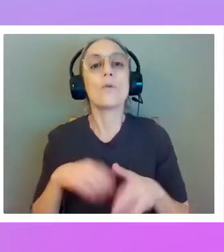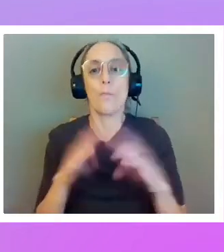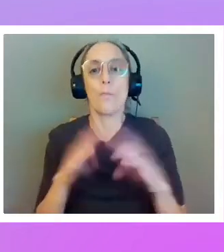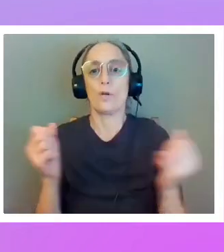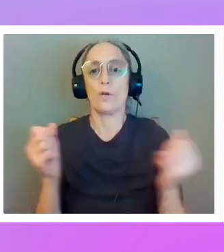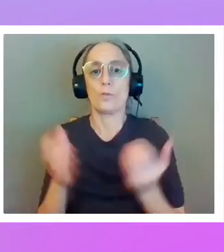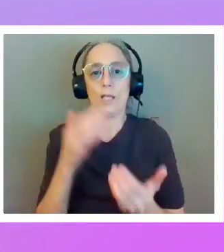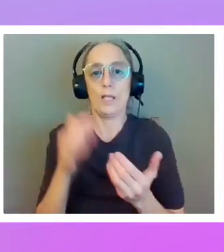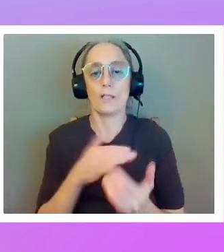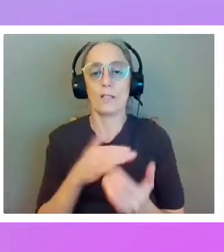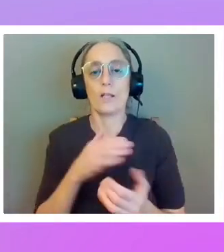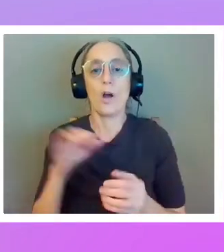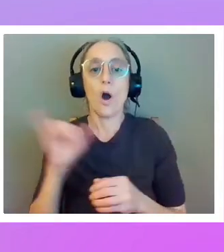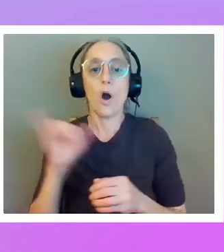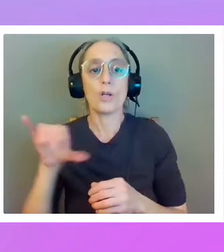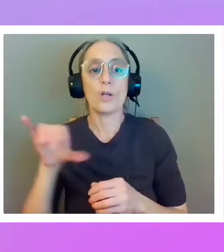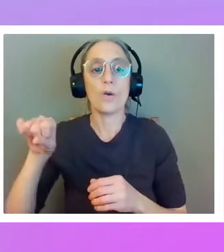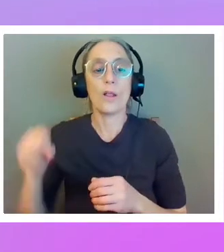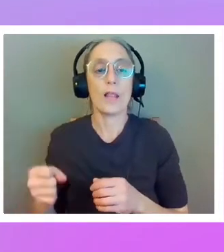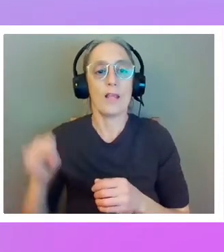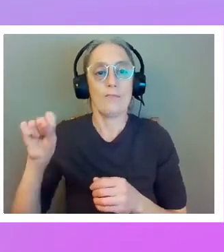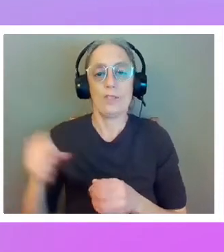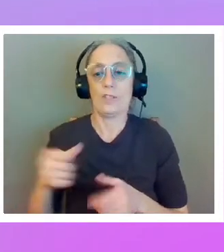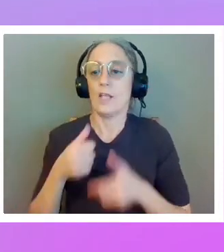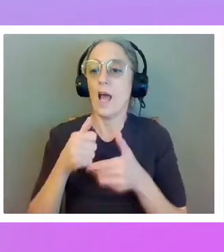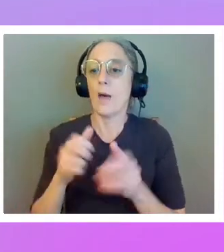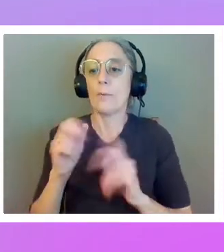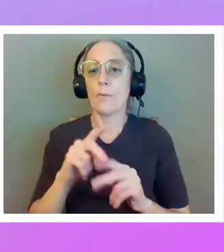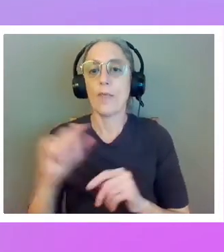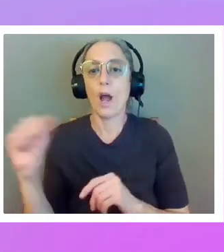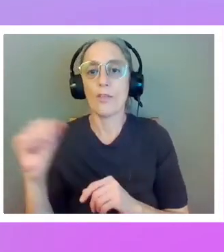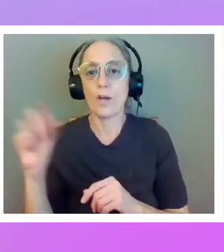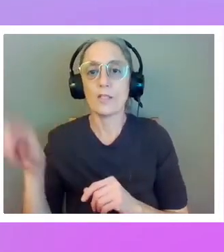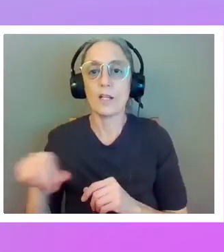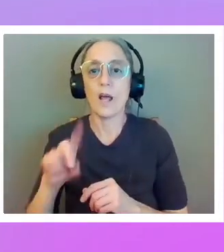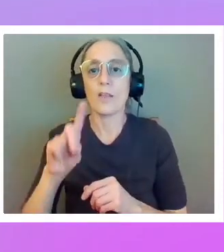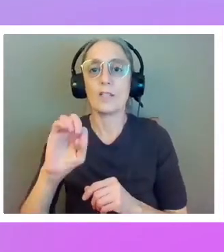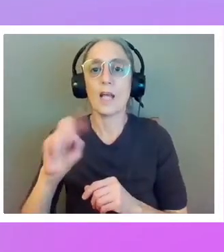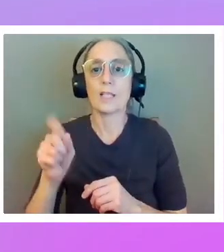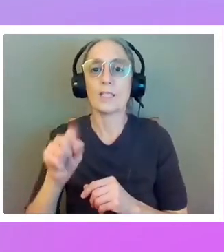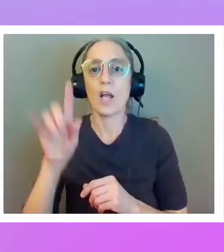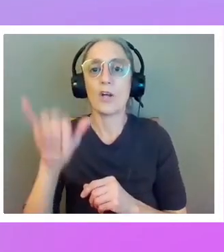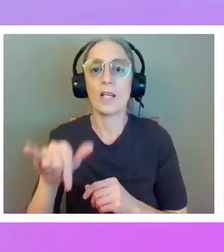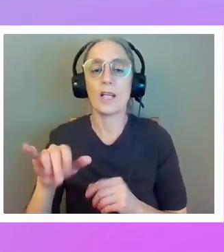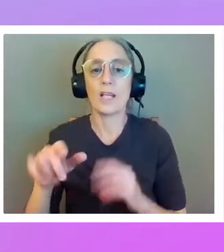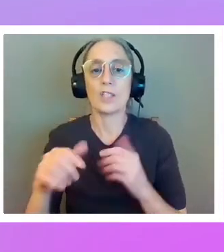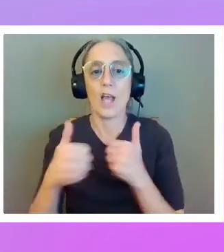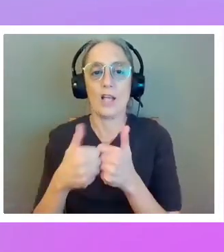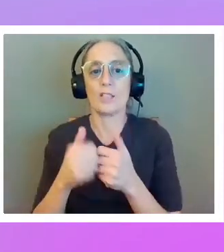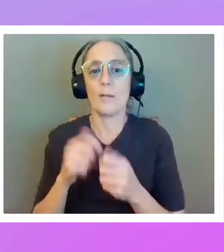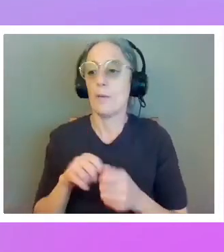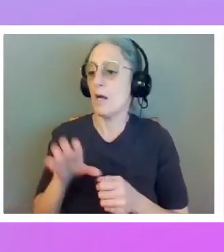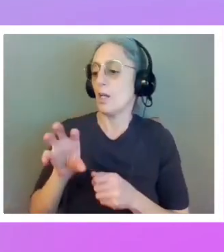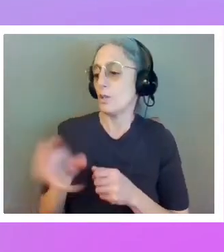with arthritis and other dexterity challenges. Whereas door knobs are often problematic for a lot of people